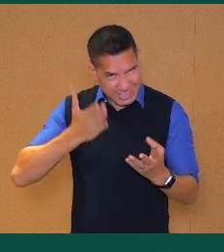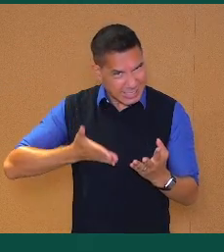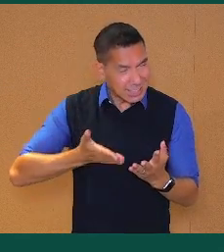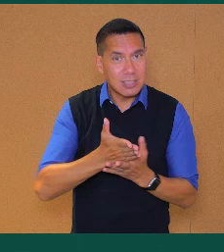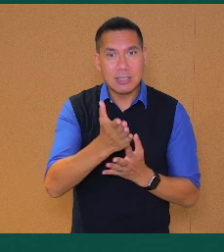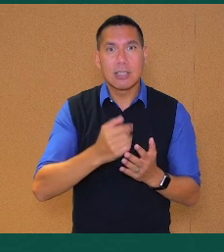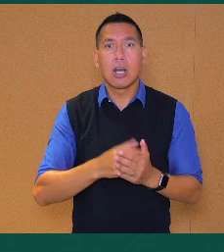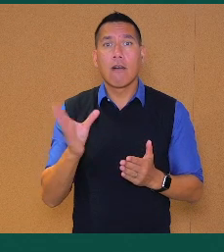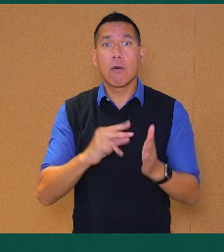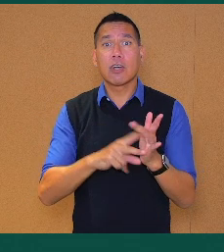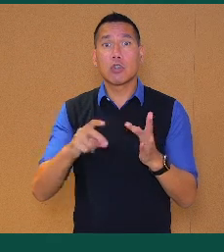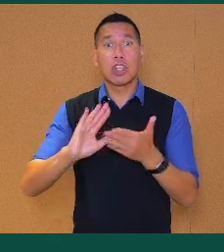and on behalf of the Victorian community I would like to thank